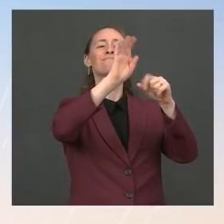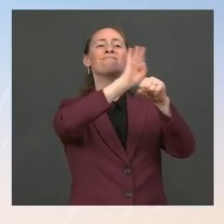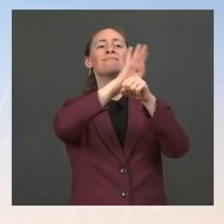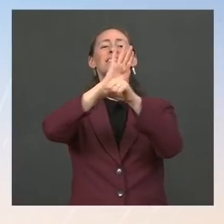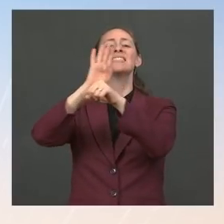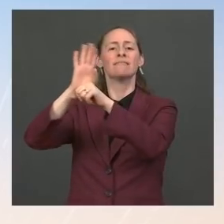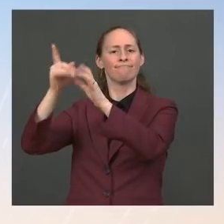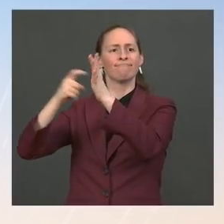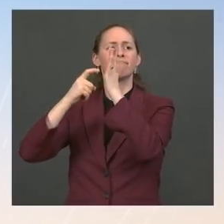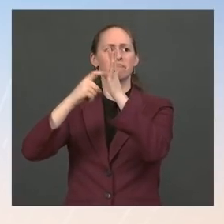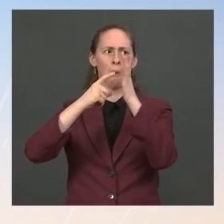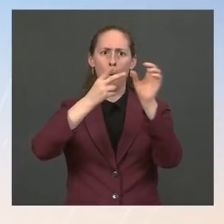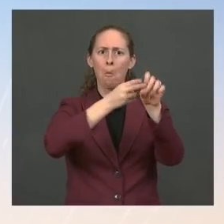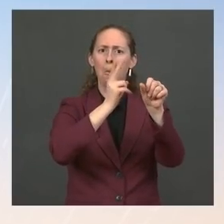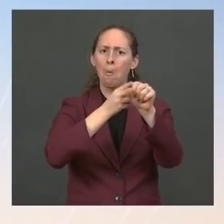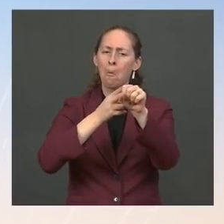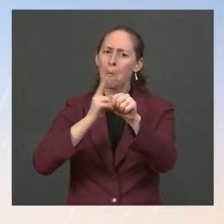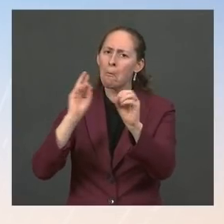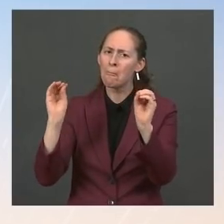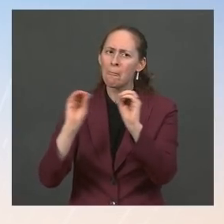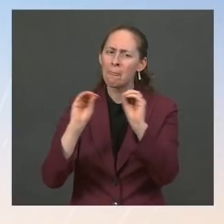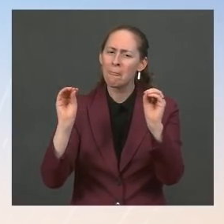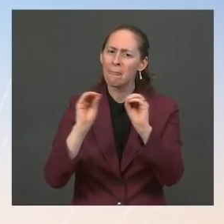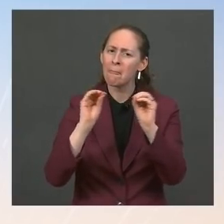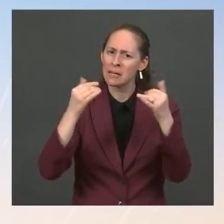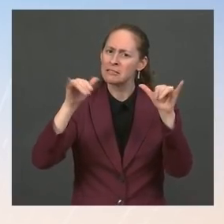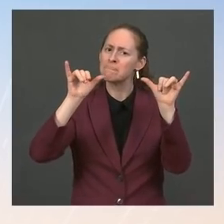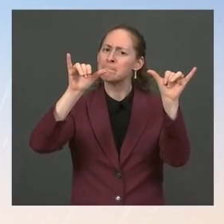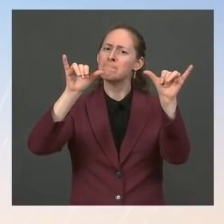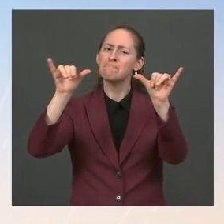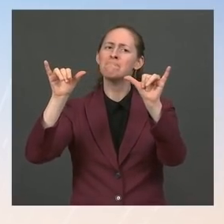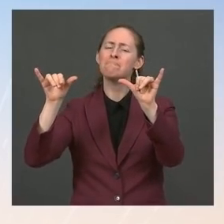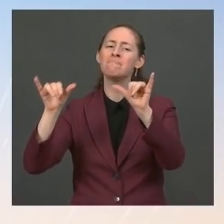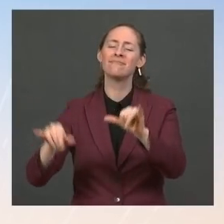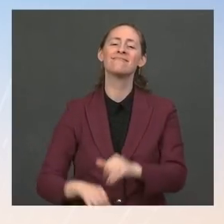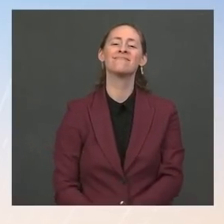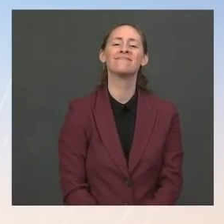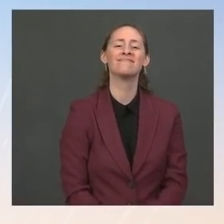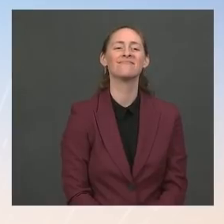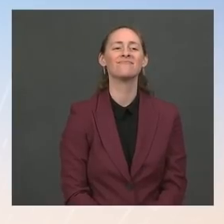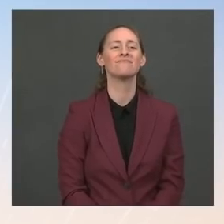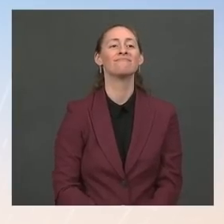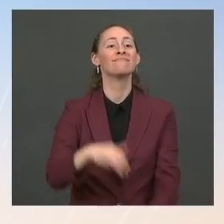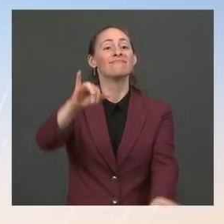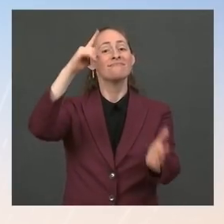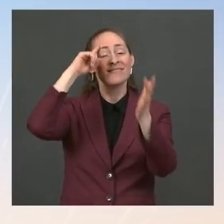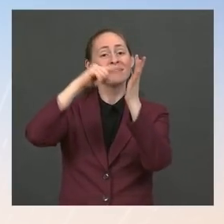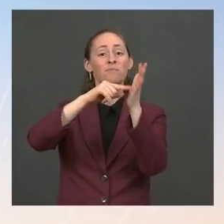But many companies -- the airlines, of course; hospital systems -- have implemented vaccine requirements.